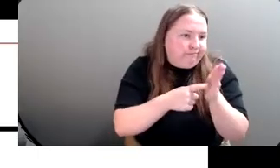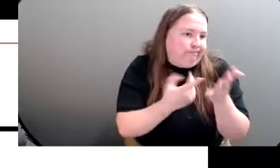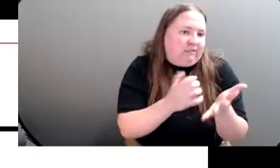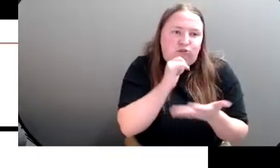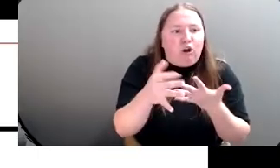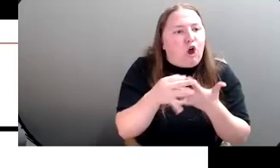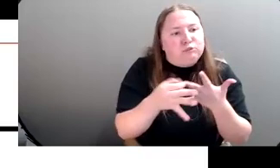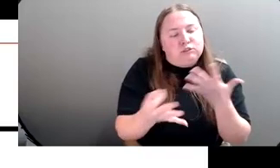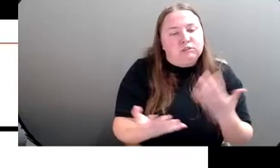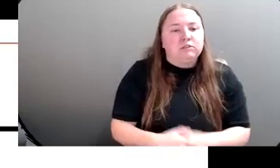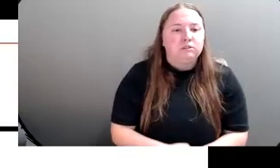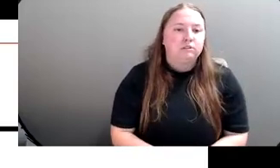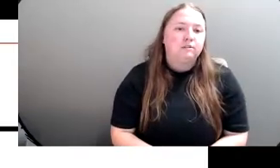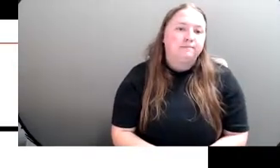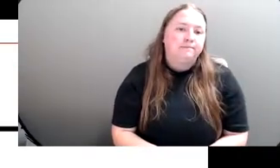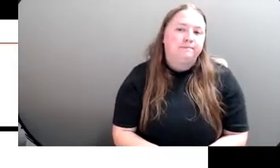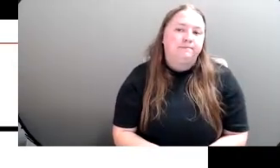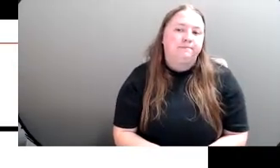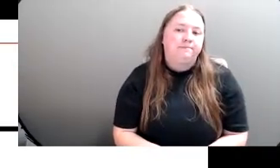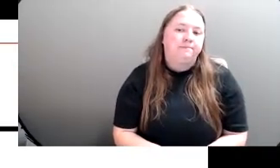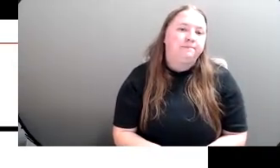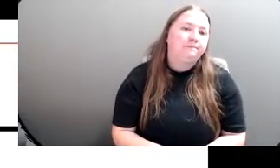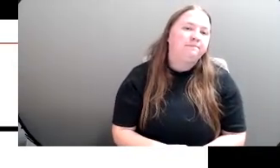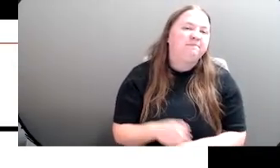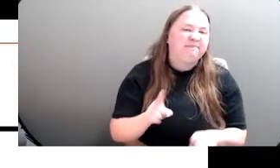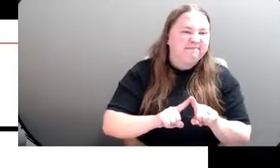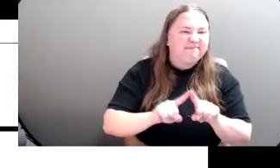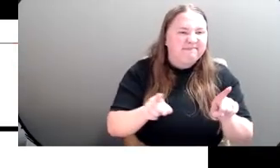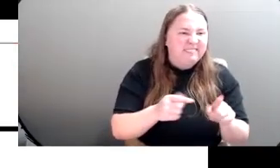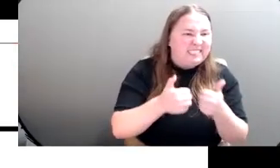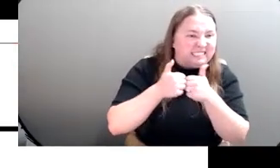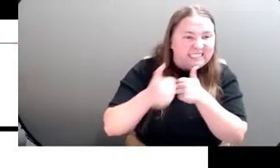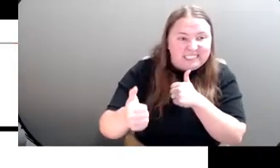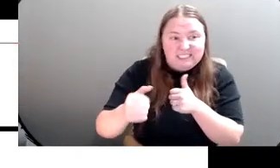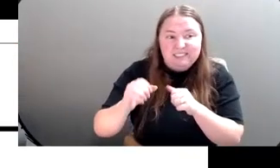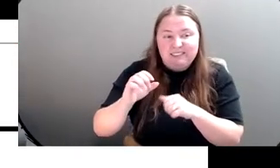And so this is what differentiates distance education from correspondence courses.